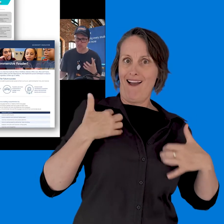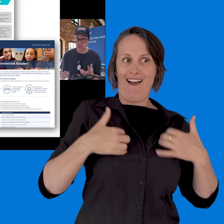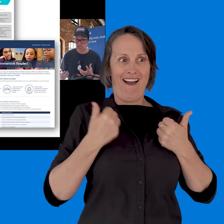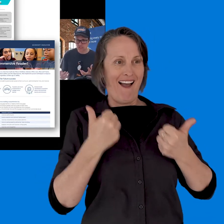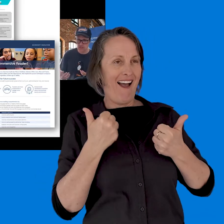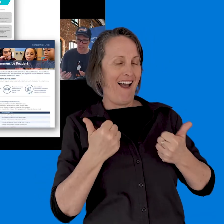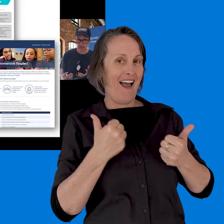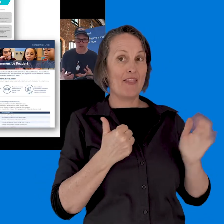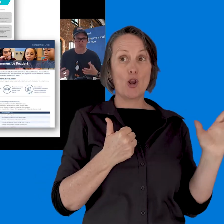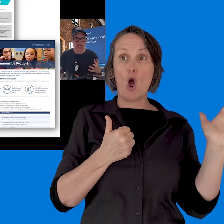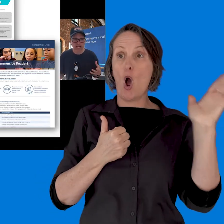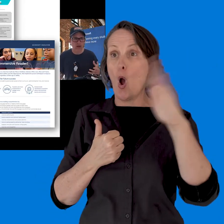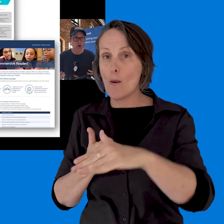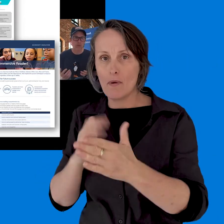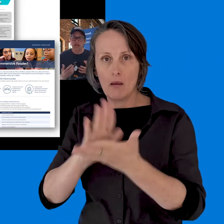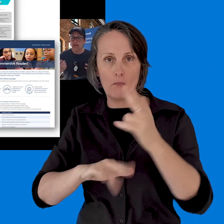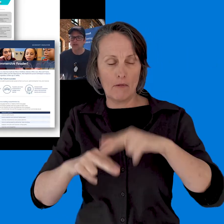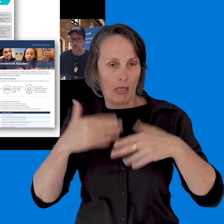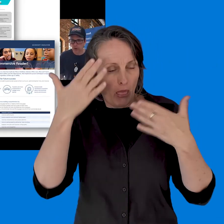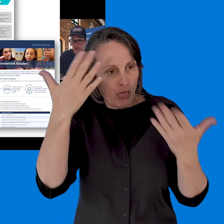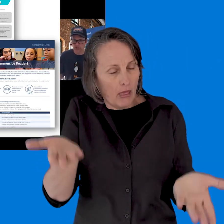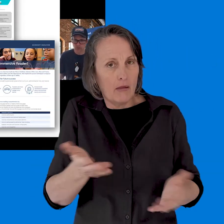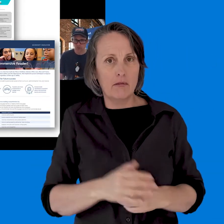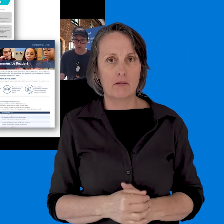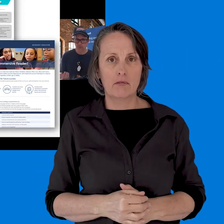because the teachers know how to use them. They get home and there's nobody to support them.